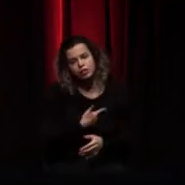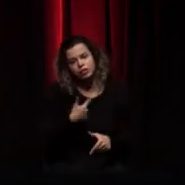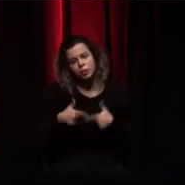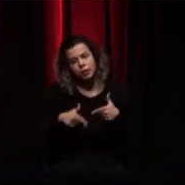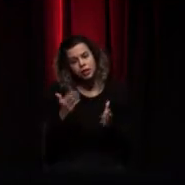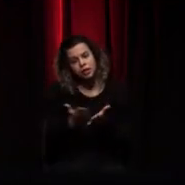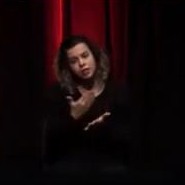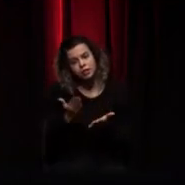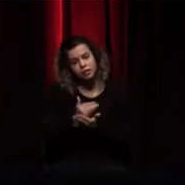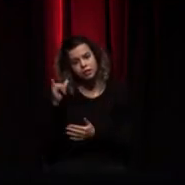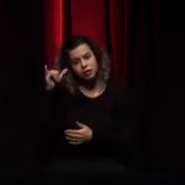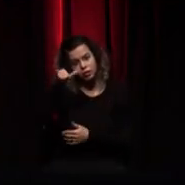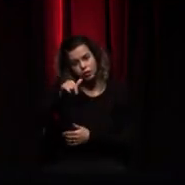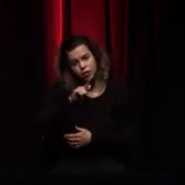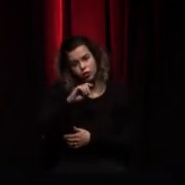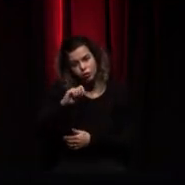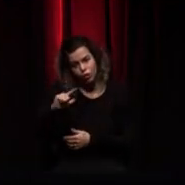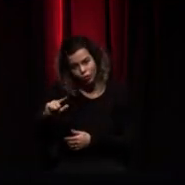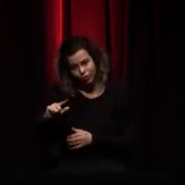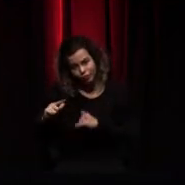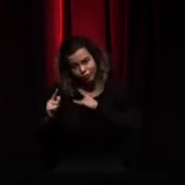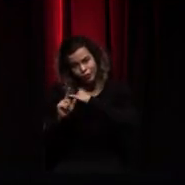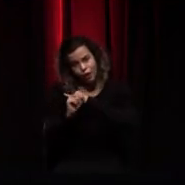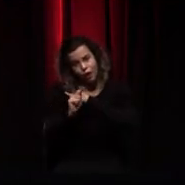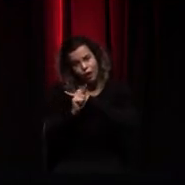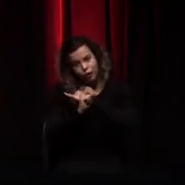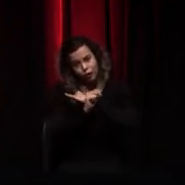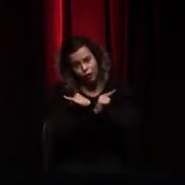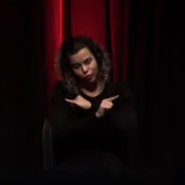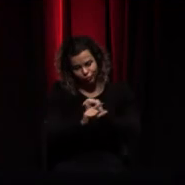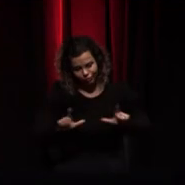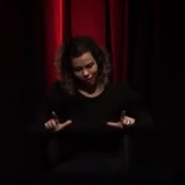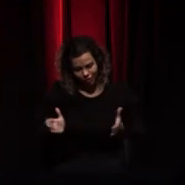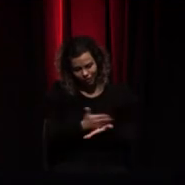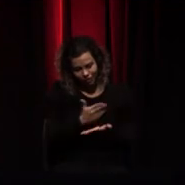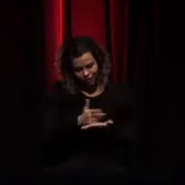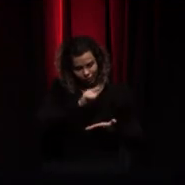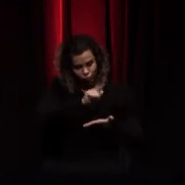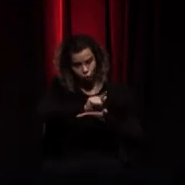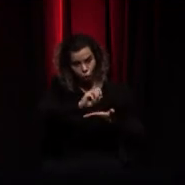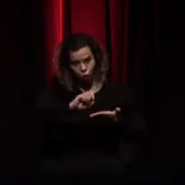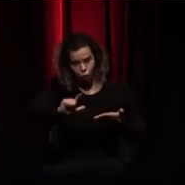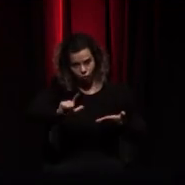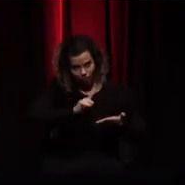The Gol logo goes on the cover. We also do projects for other brands